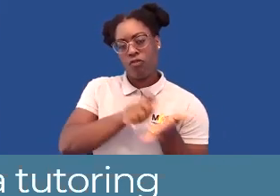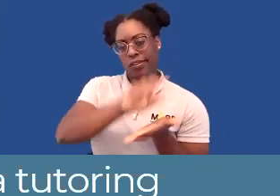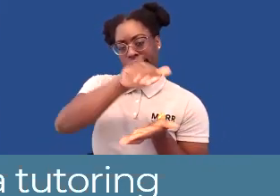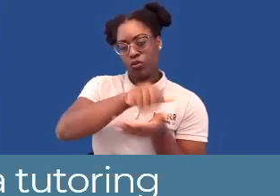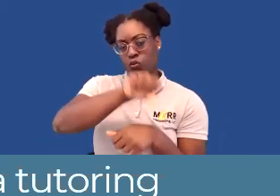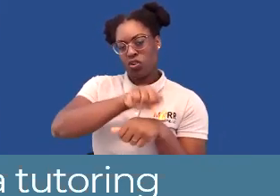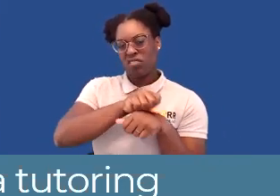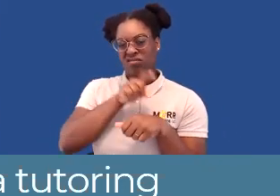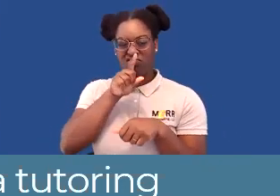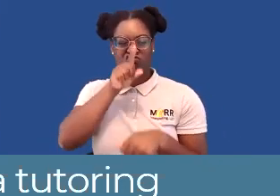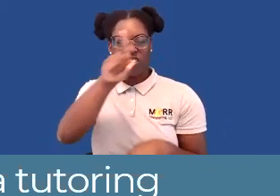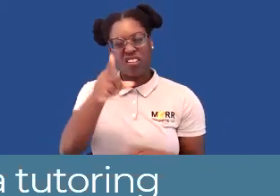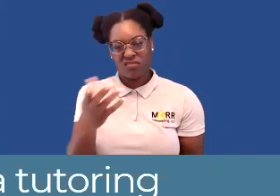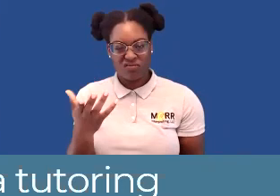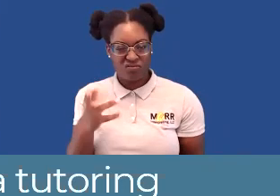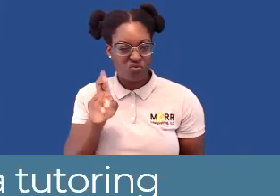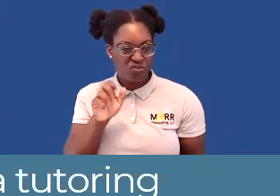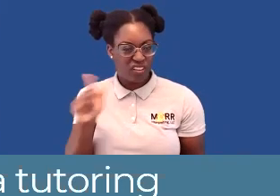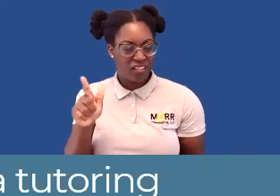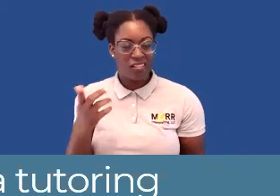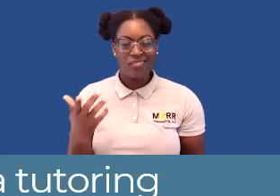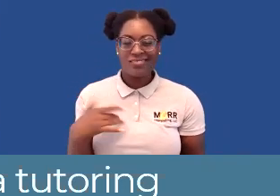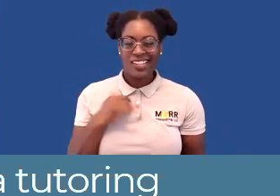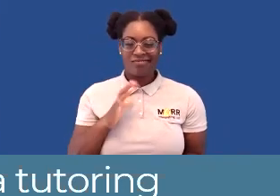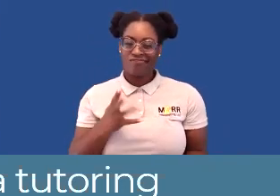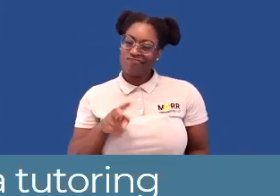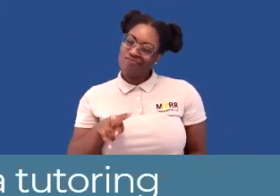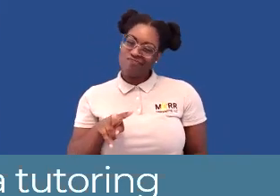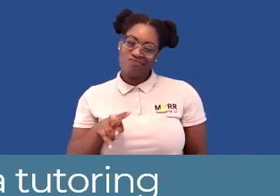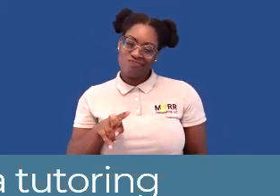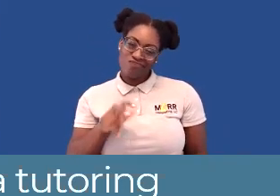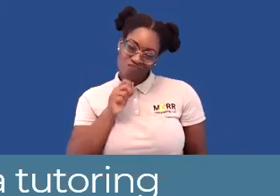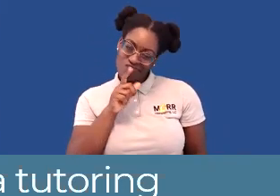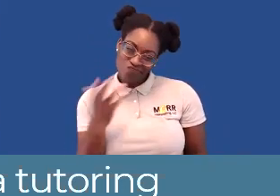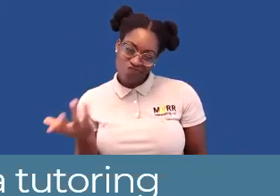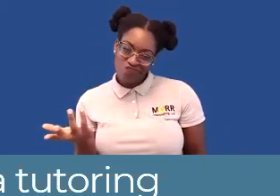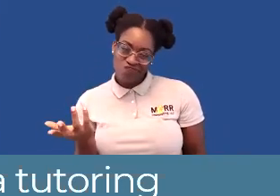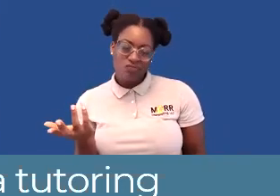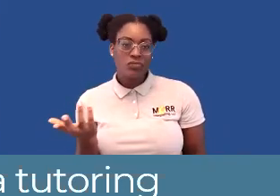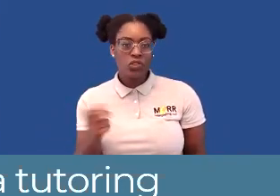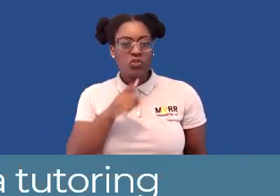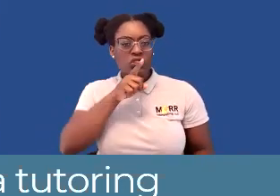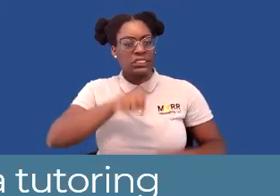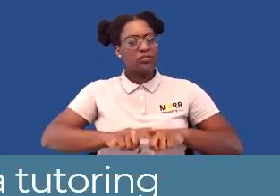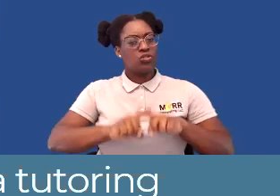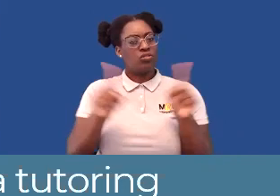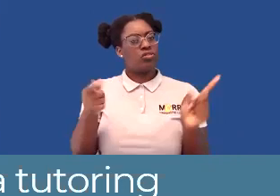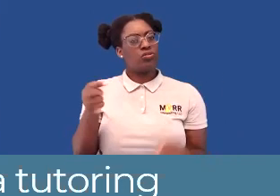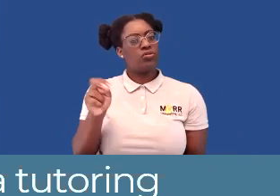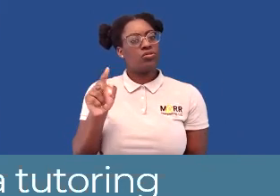And I'm not sure that that's always the case, as we talked about it being kind of its own genre or own form.